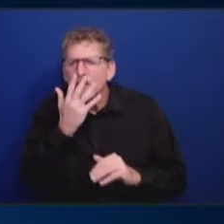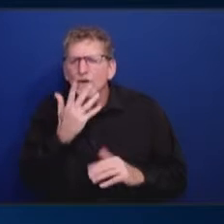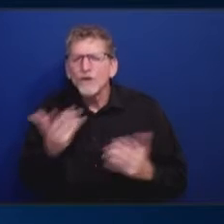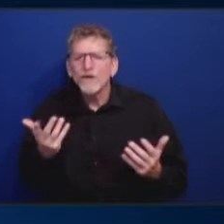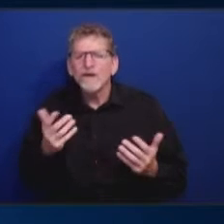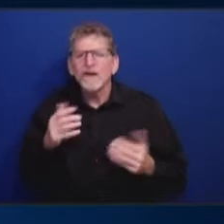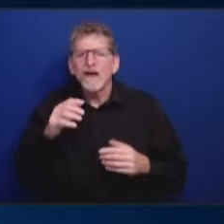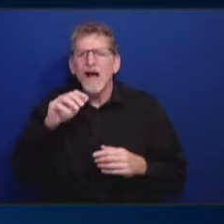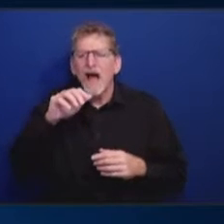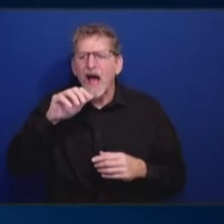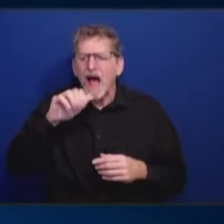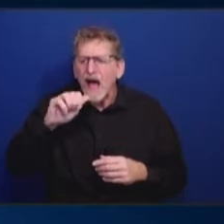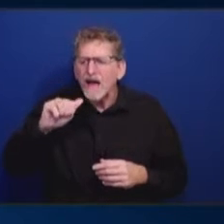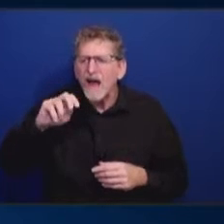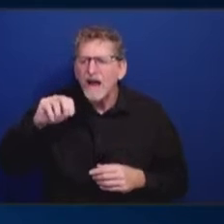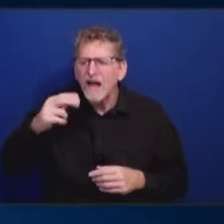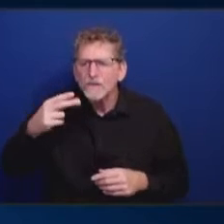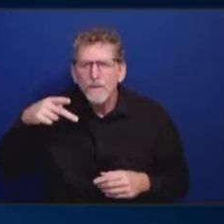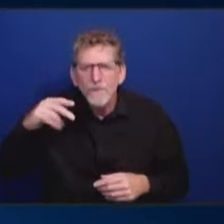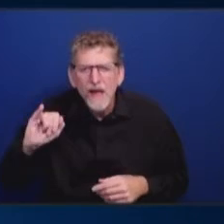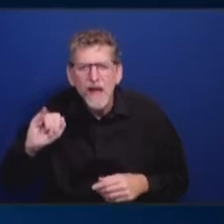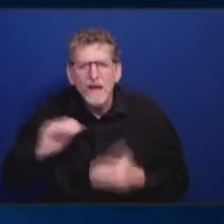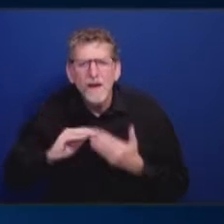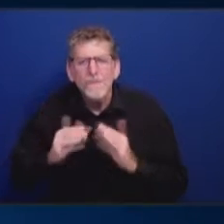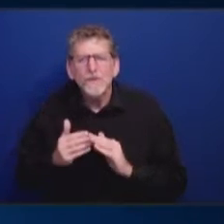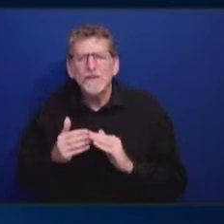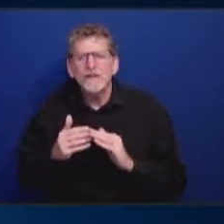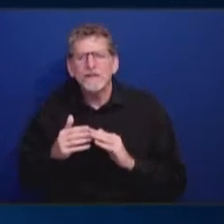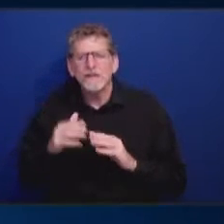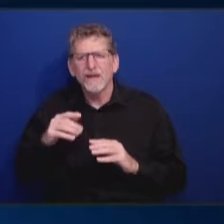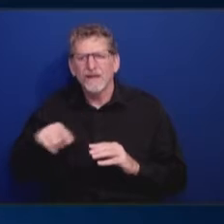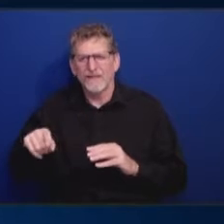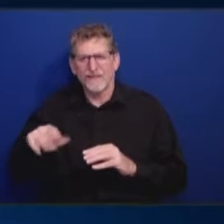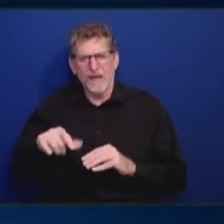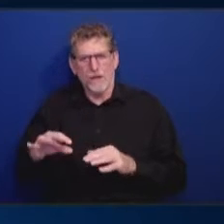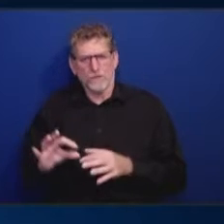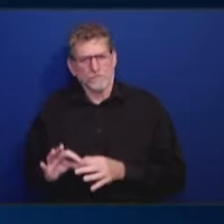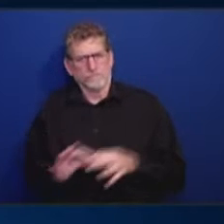Islanders, that are related to the topic that we just had.